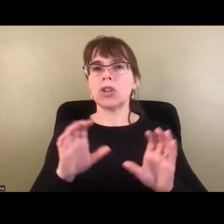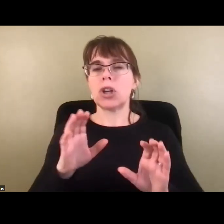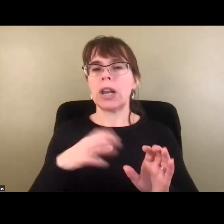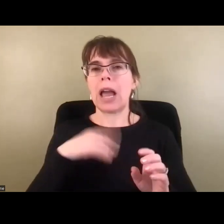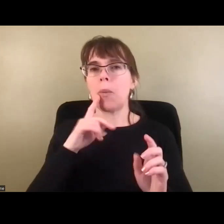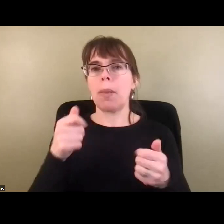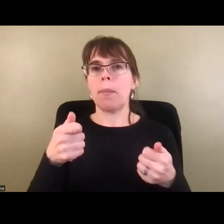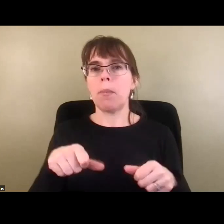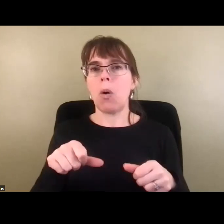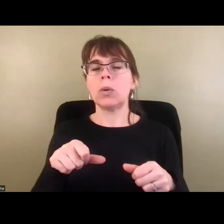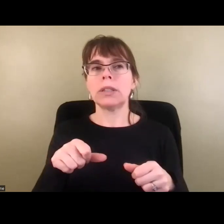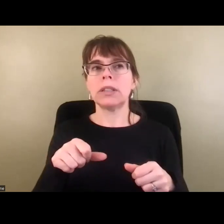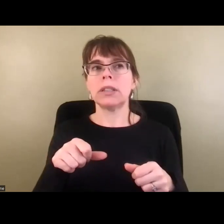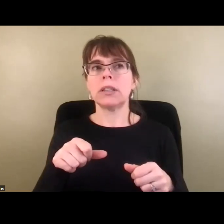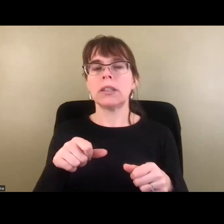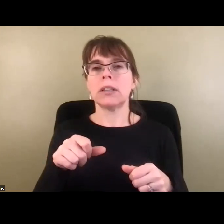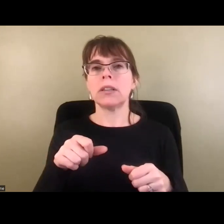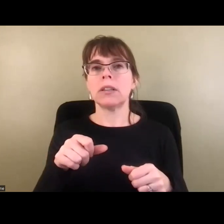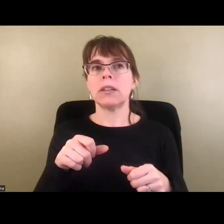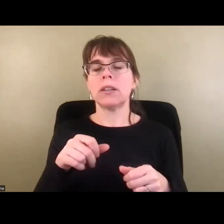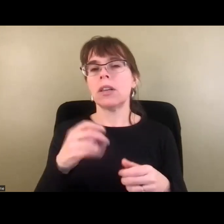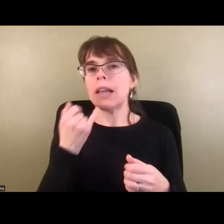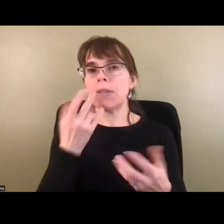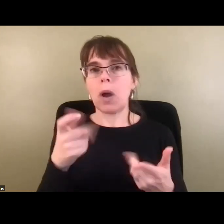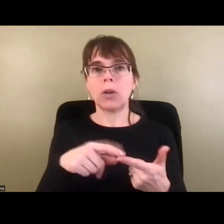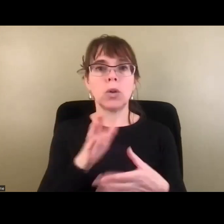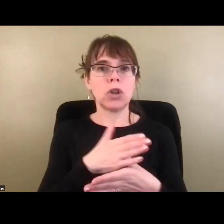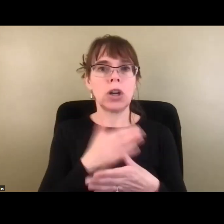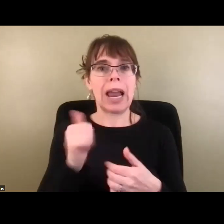another, I know it gave you all the poll, but in case anyone wants to share any narrative feedback.